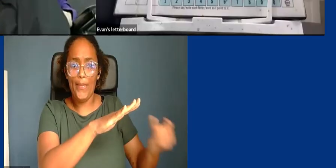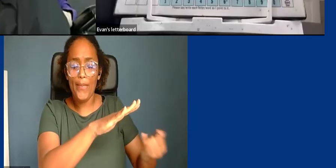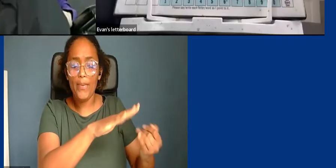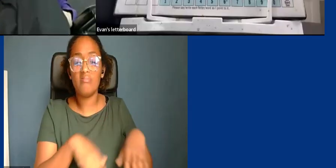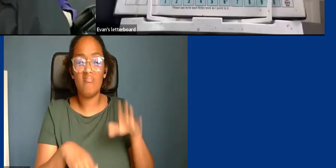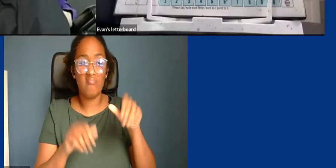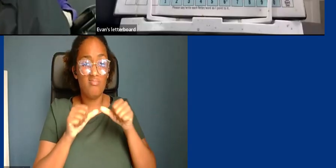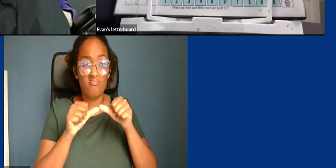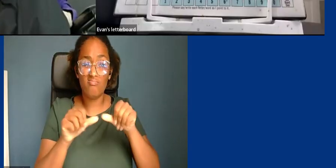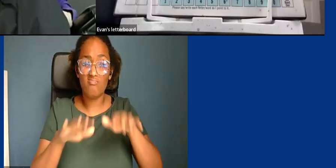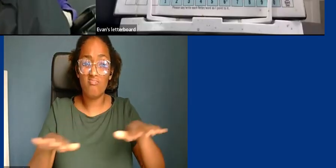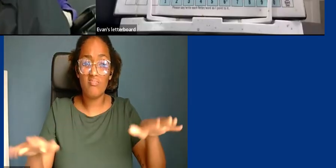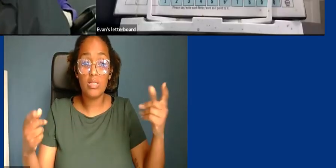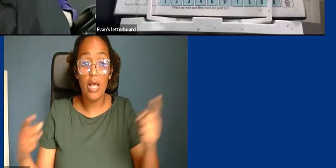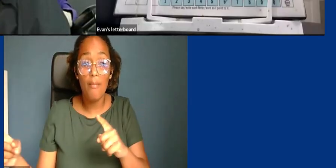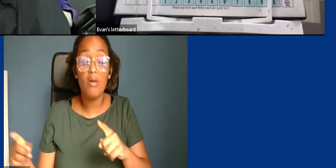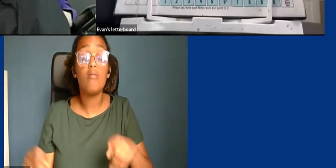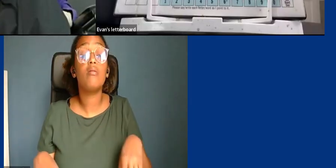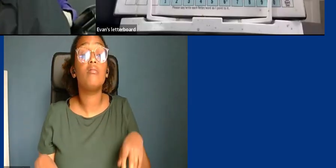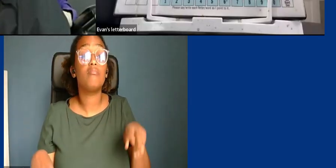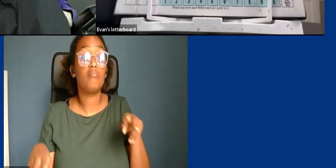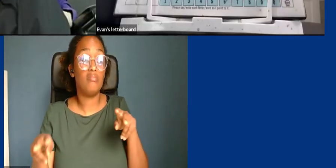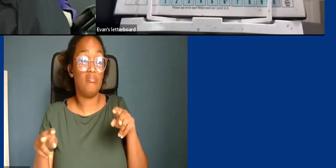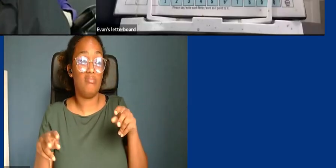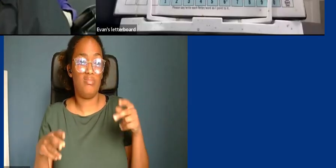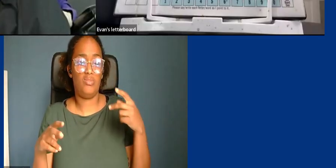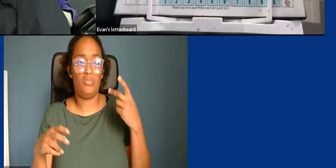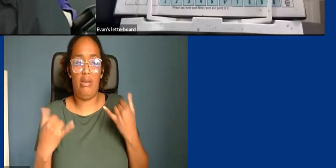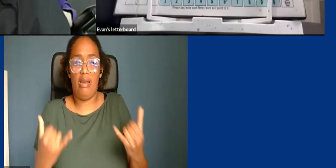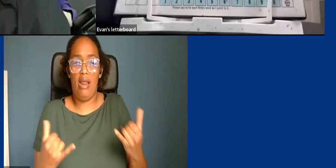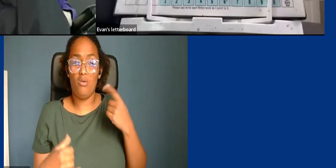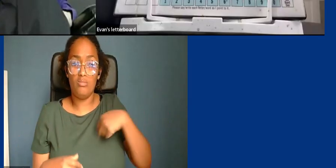of oppression known as infantilization treating adults